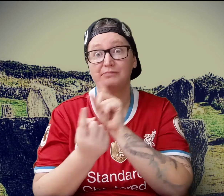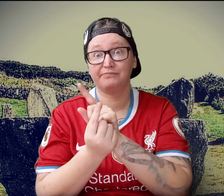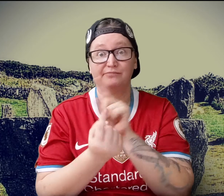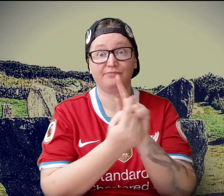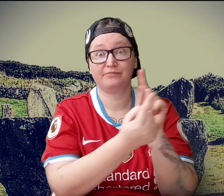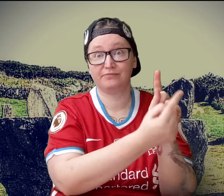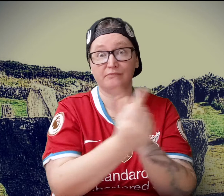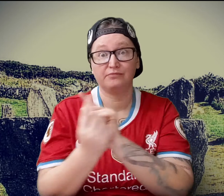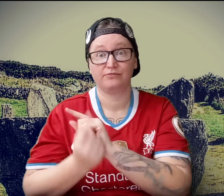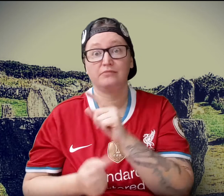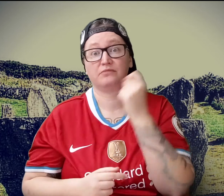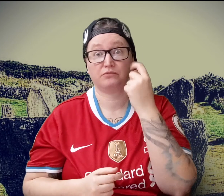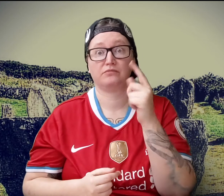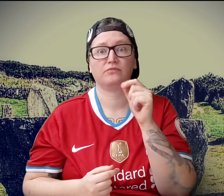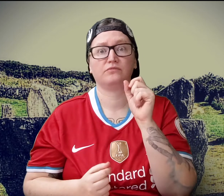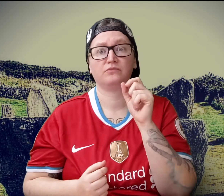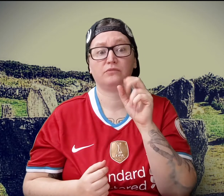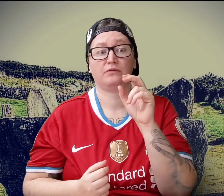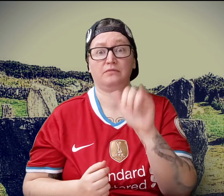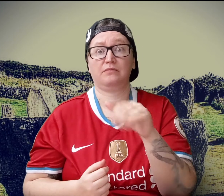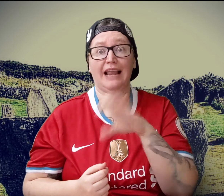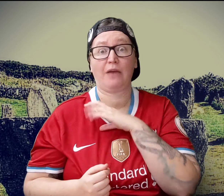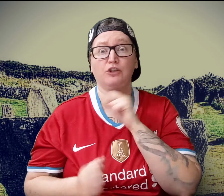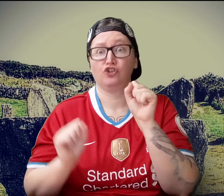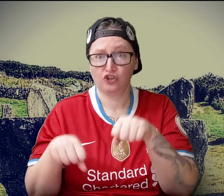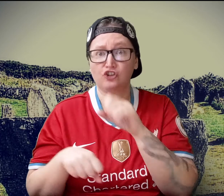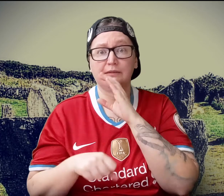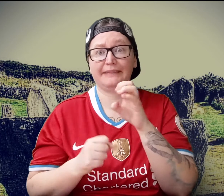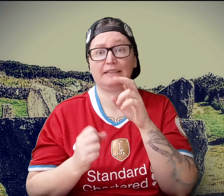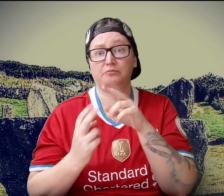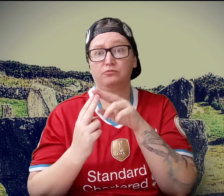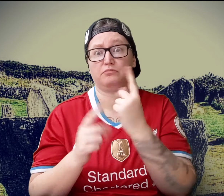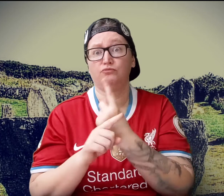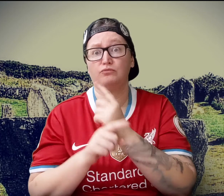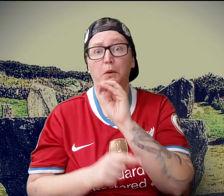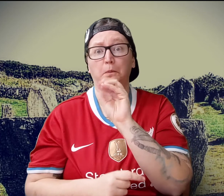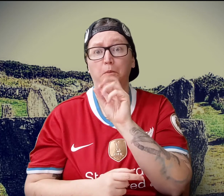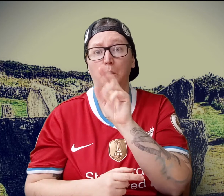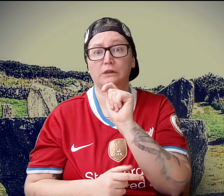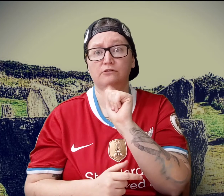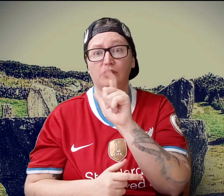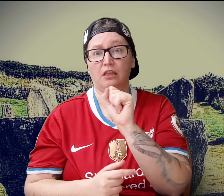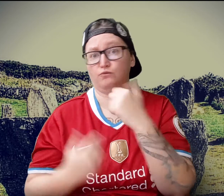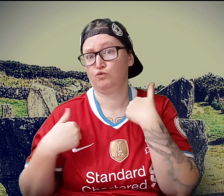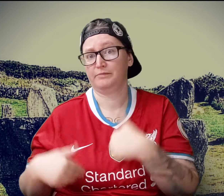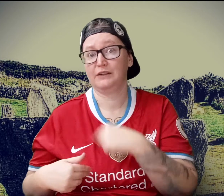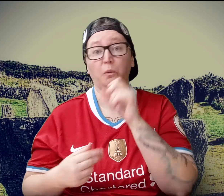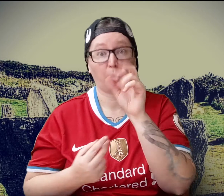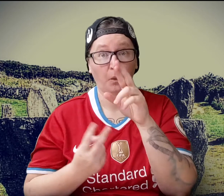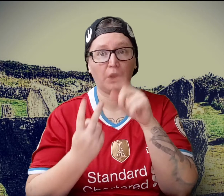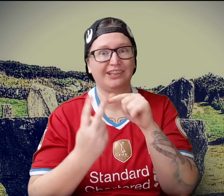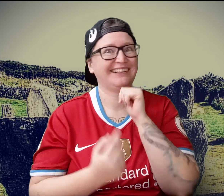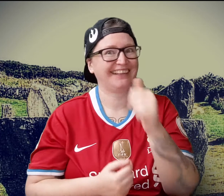vampire and they happened to meet certain people and those characters can be either mortals aka